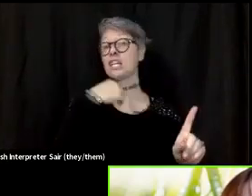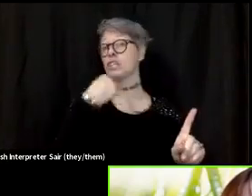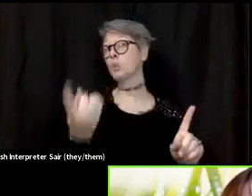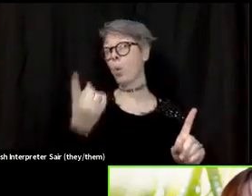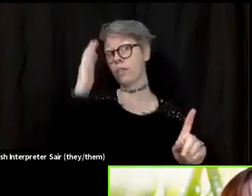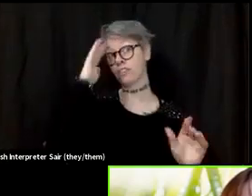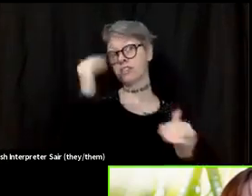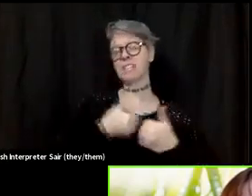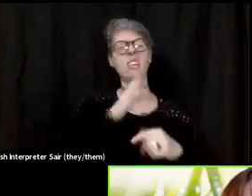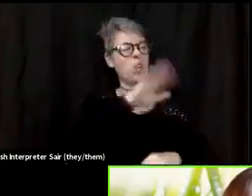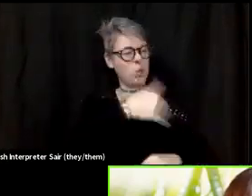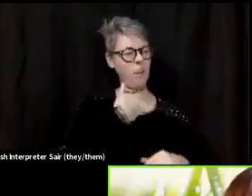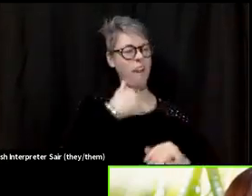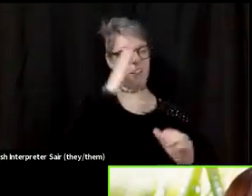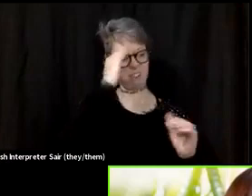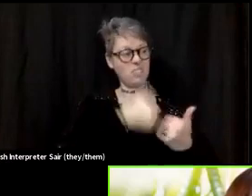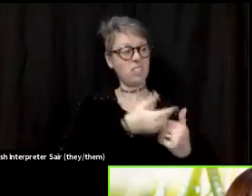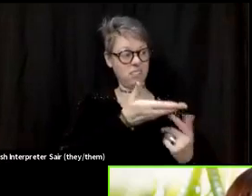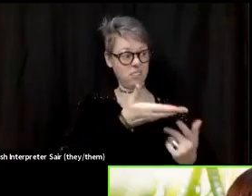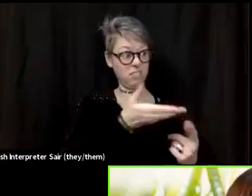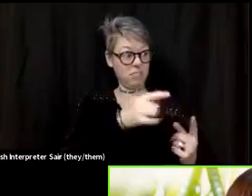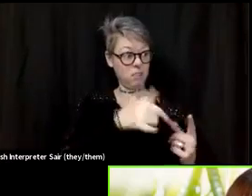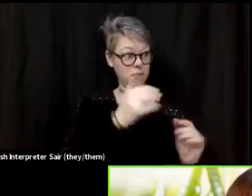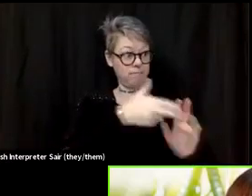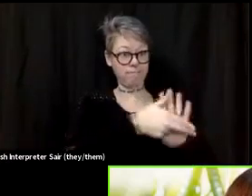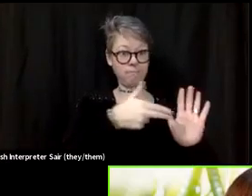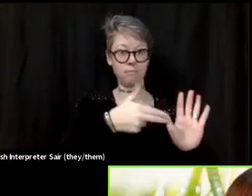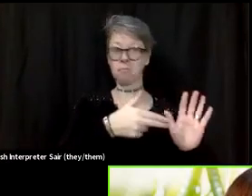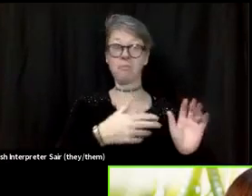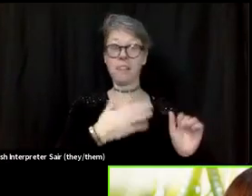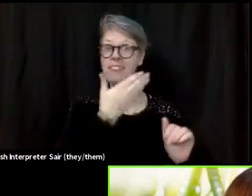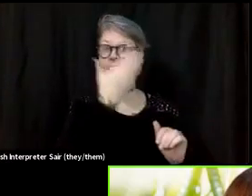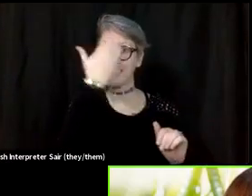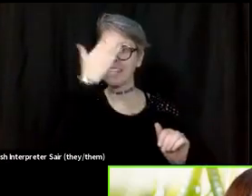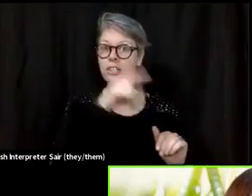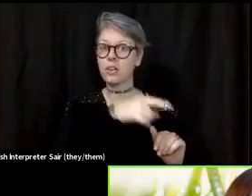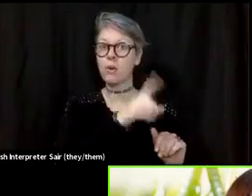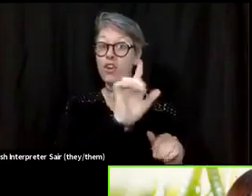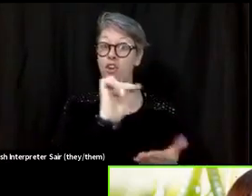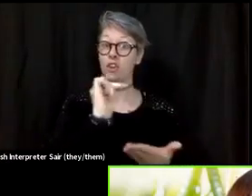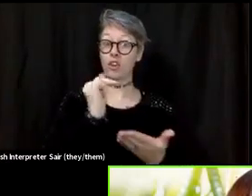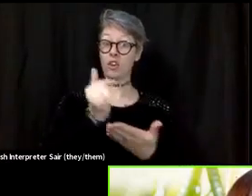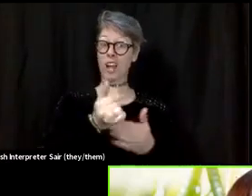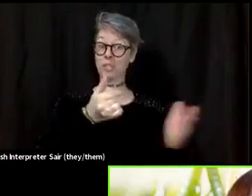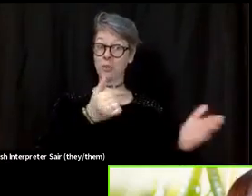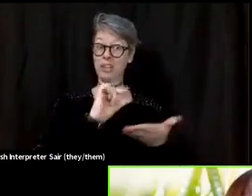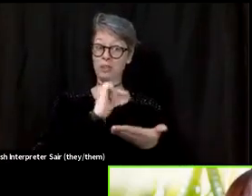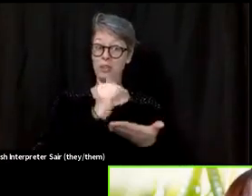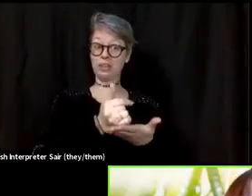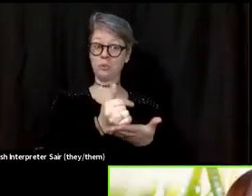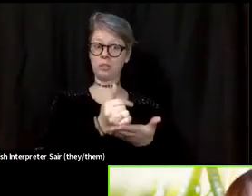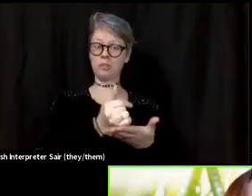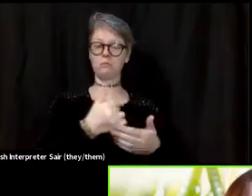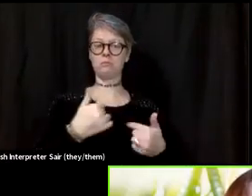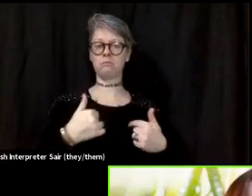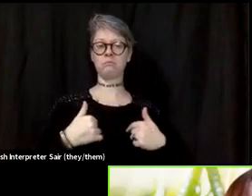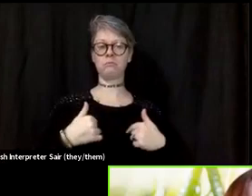their their boys, they had boys, they had autism. And they were graduating.